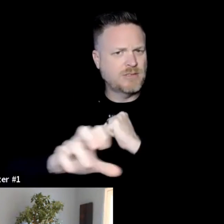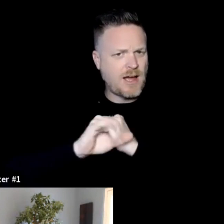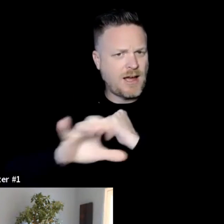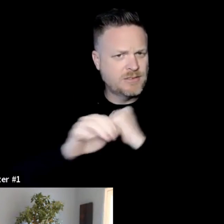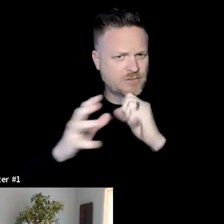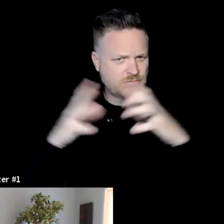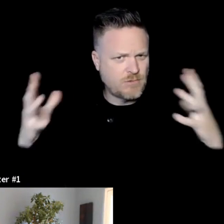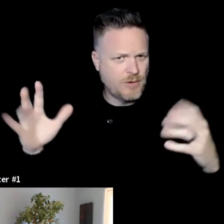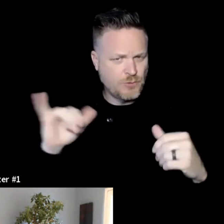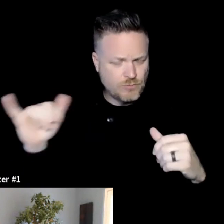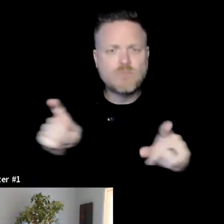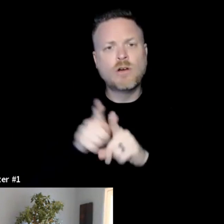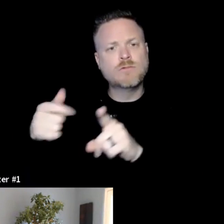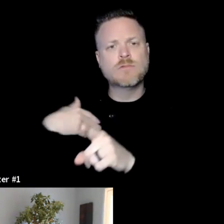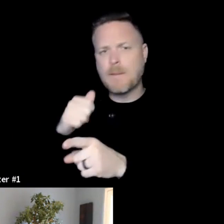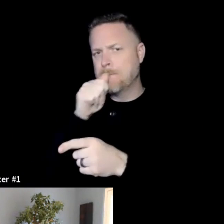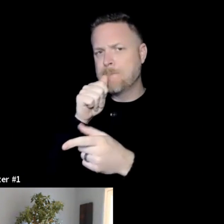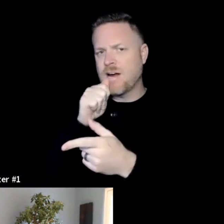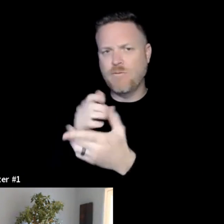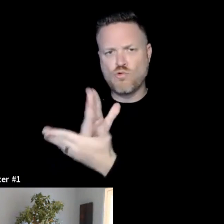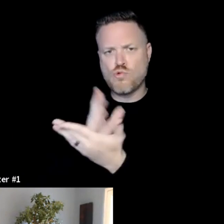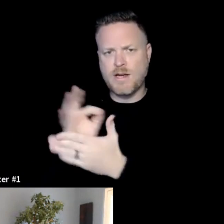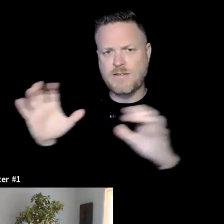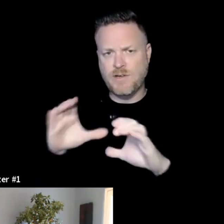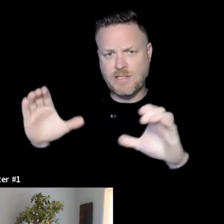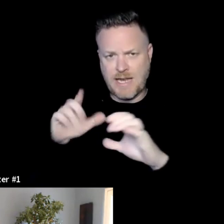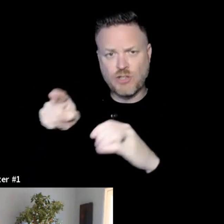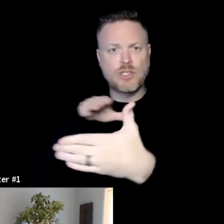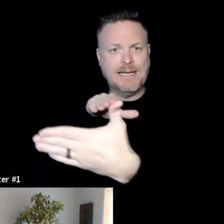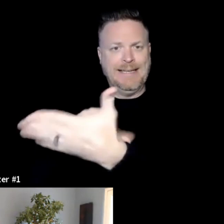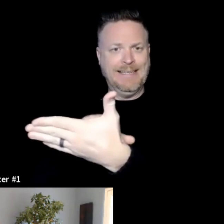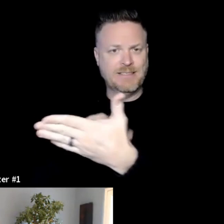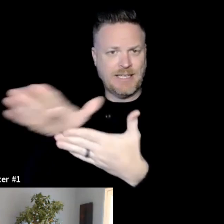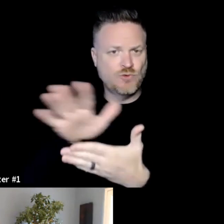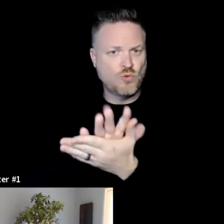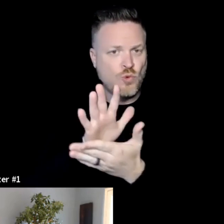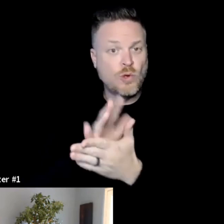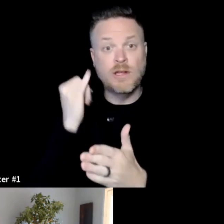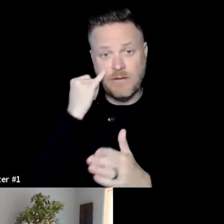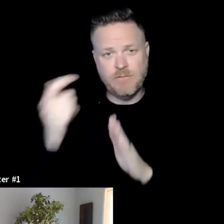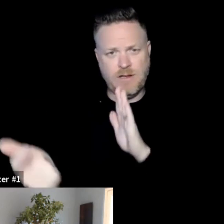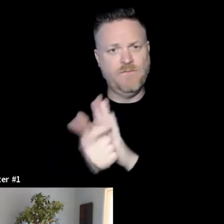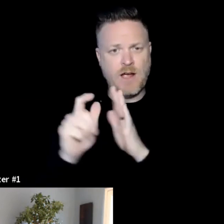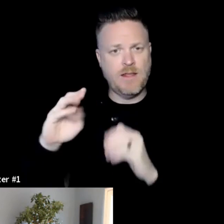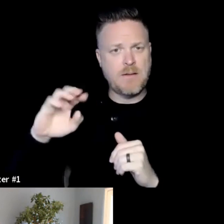been private rights of action against the schools whereby violations of Max's law have occurred.